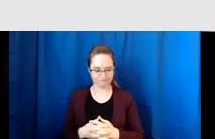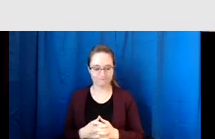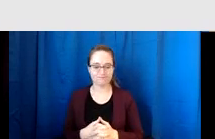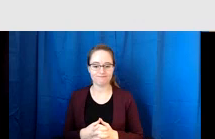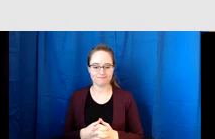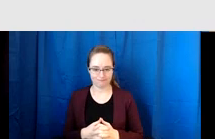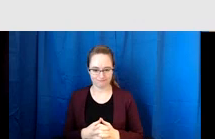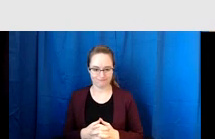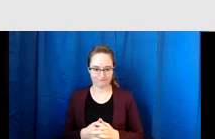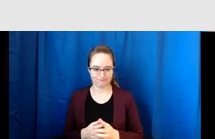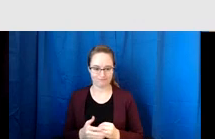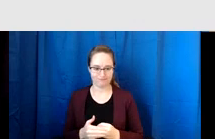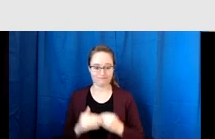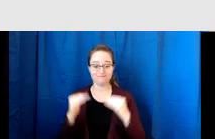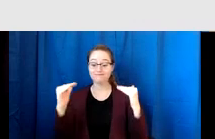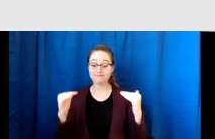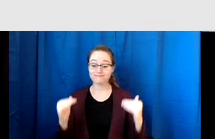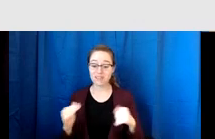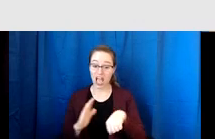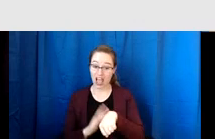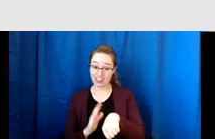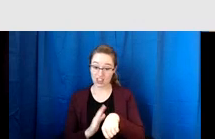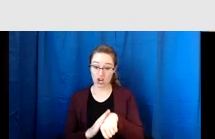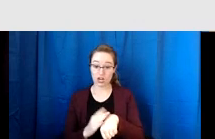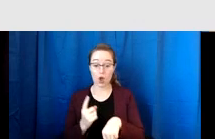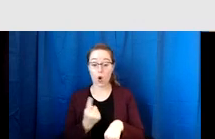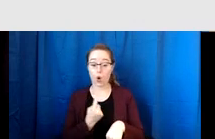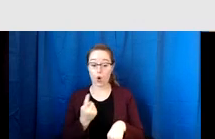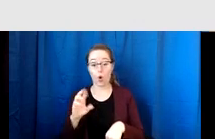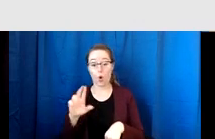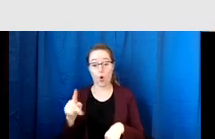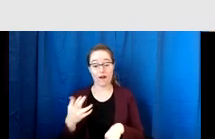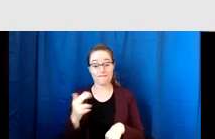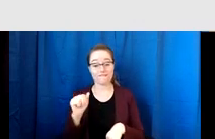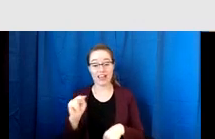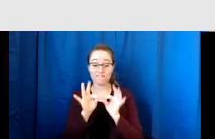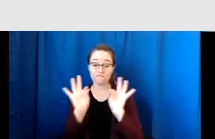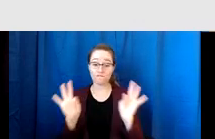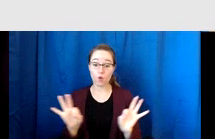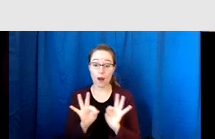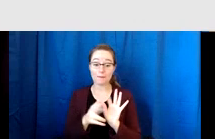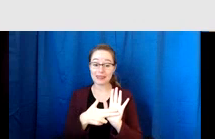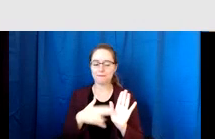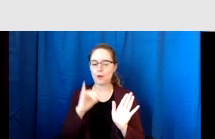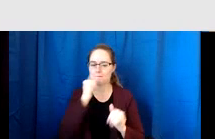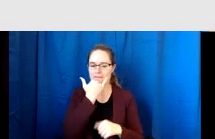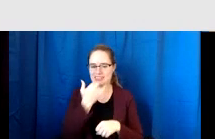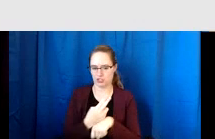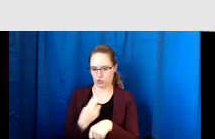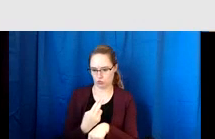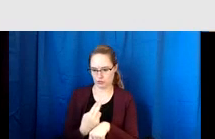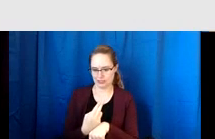Then we get an alert for an orphaned form label where it was misused, for example, used above the table.